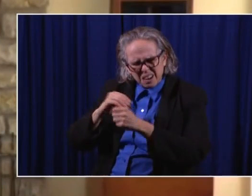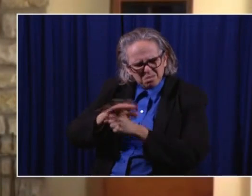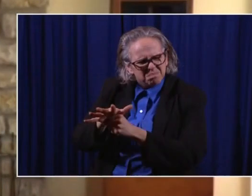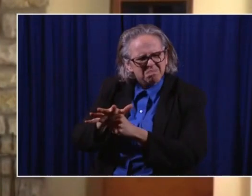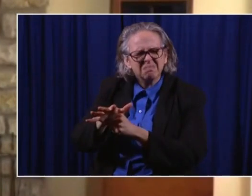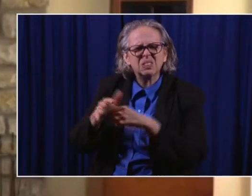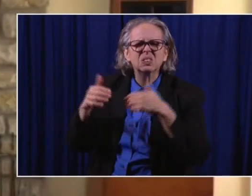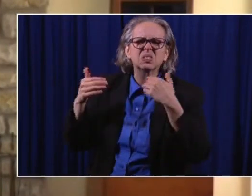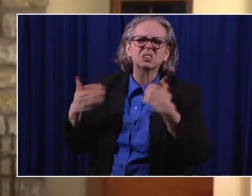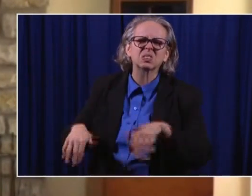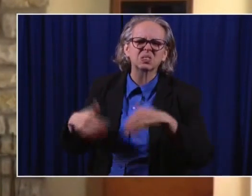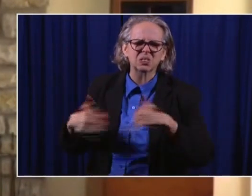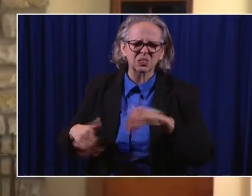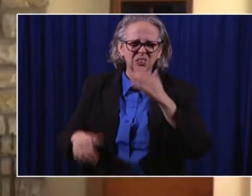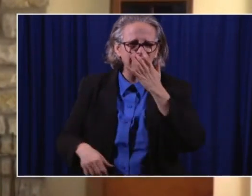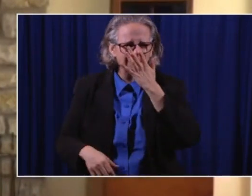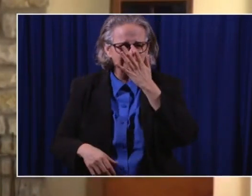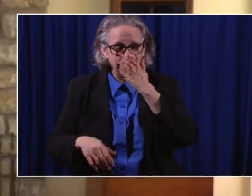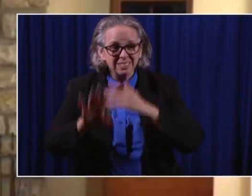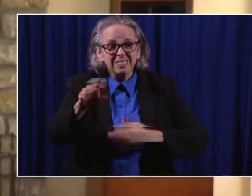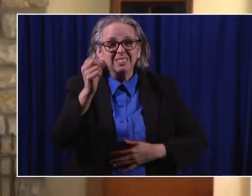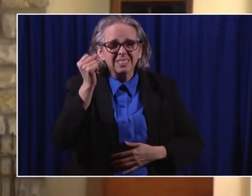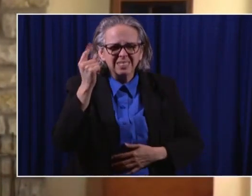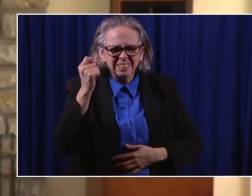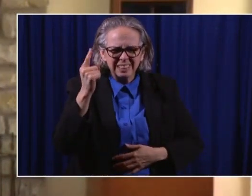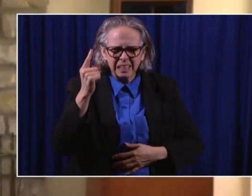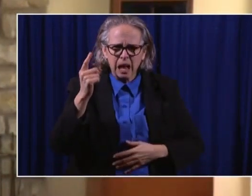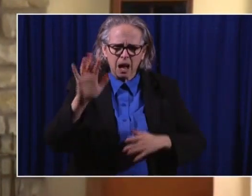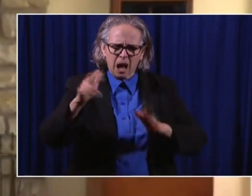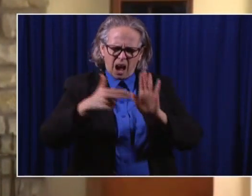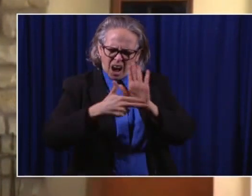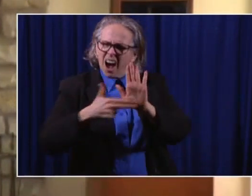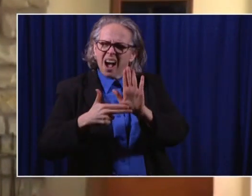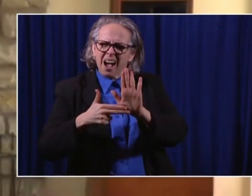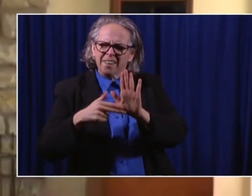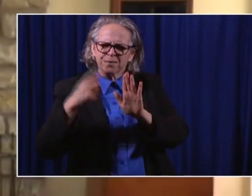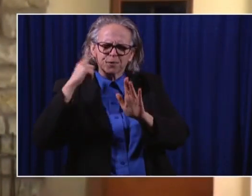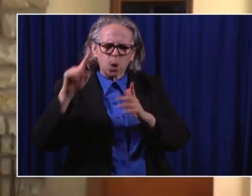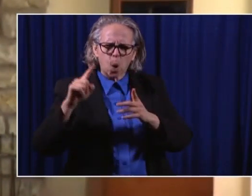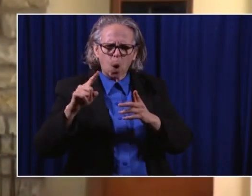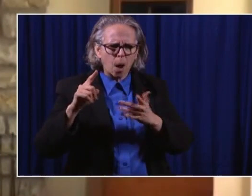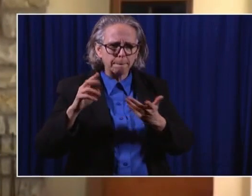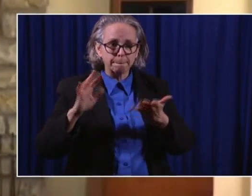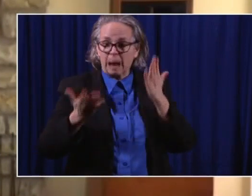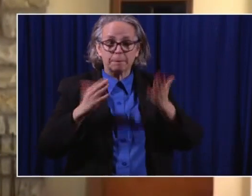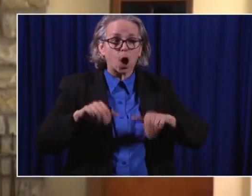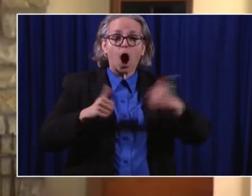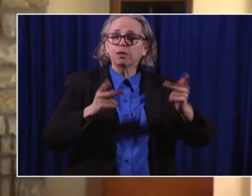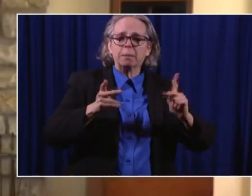THINK ABOUT THE ODDS. YOU KNOW THAT IS LOWER -- NOT